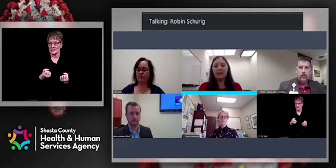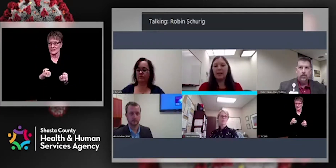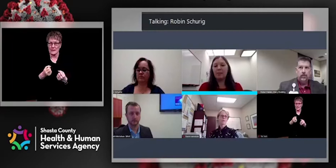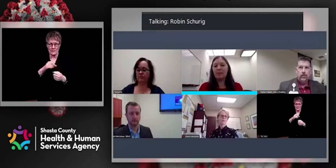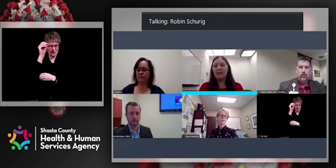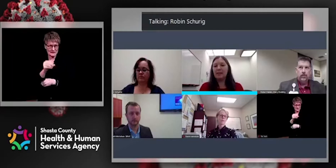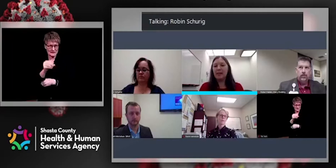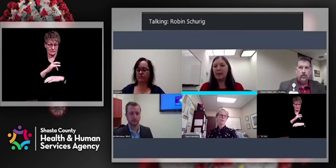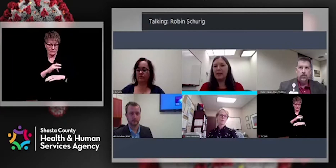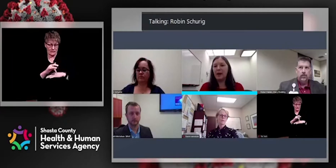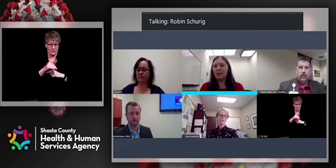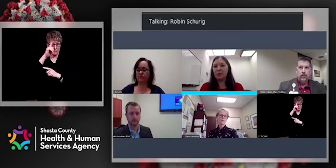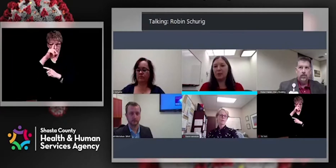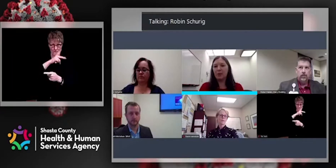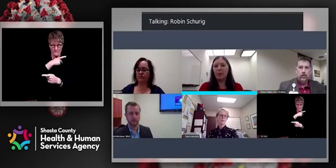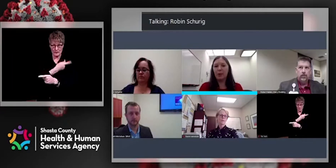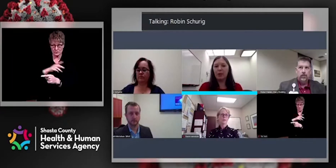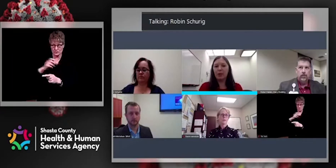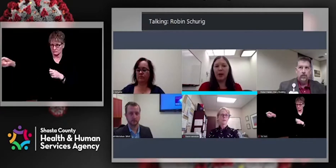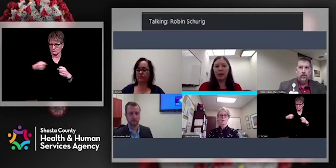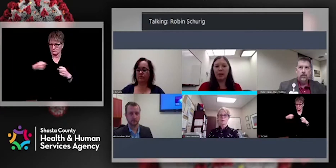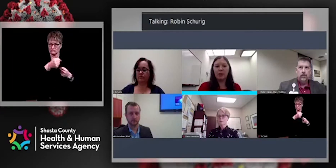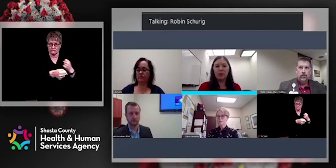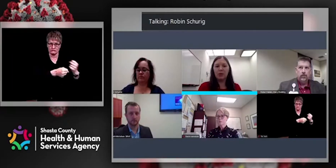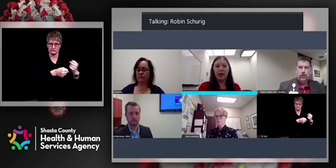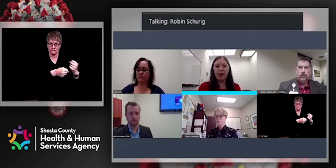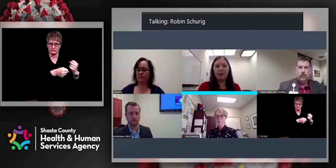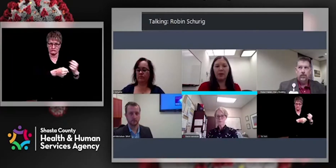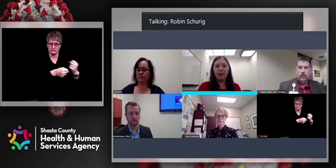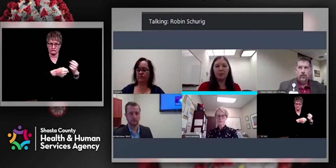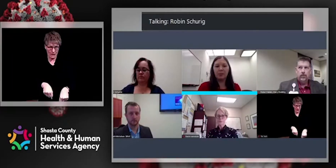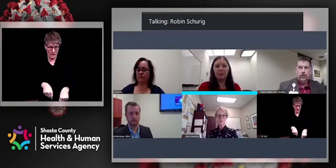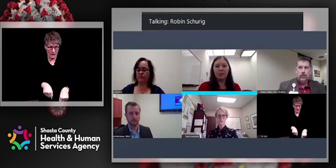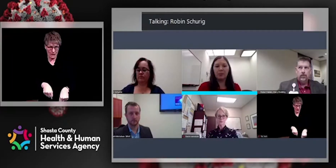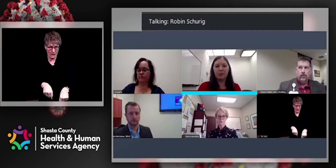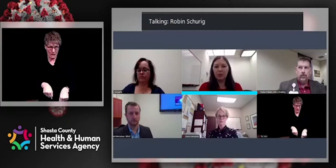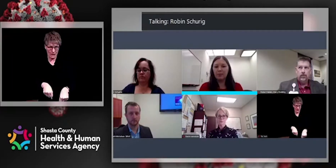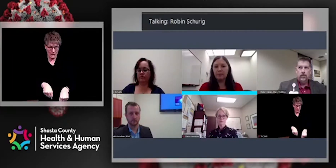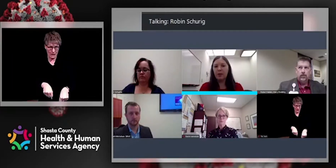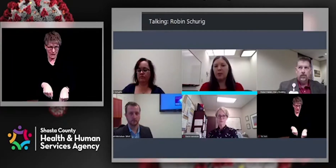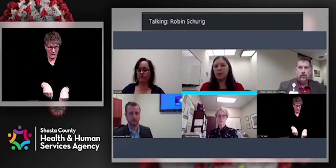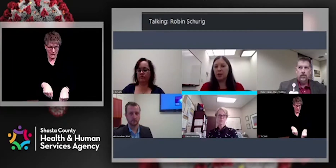That data is updated daily. The hospitals report it directly to the California Hospital Association